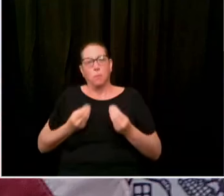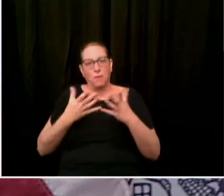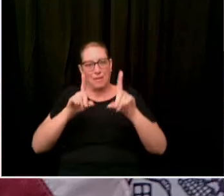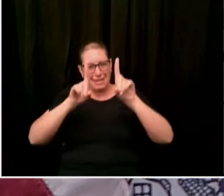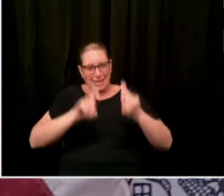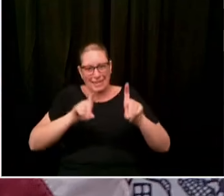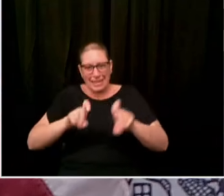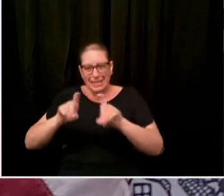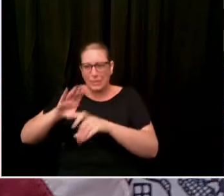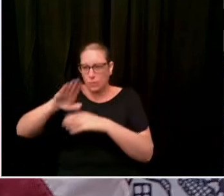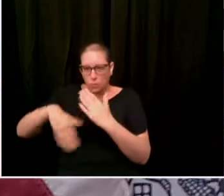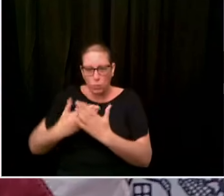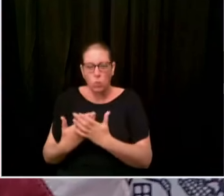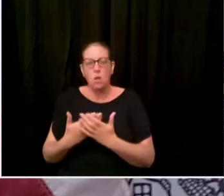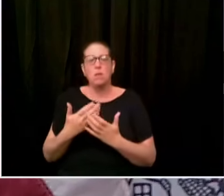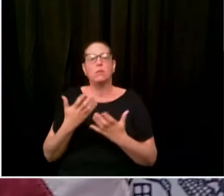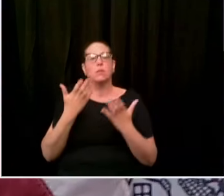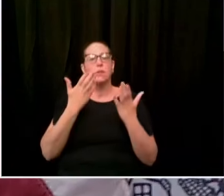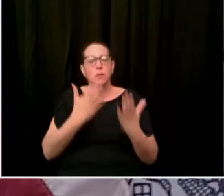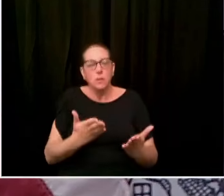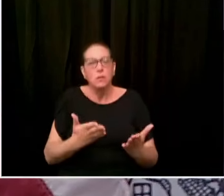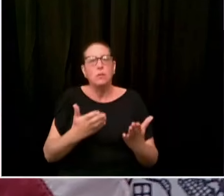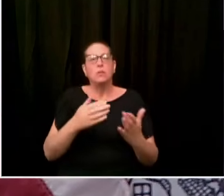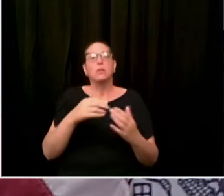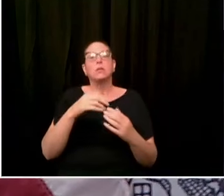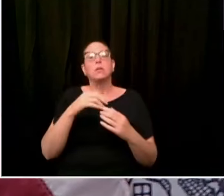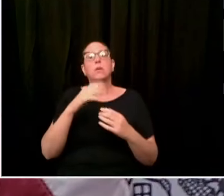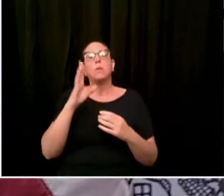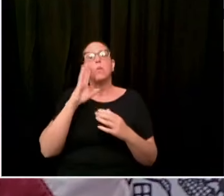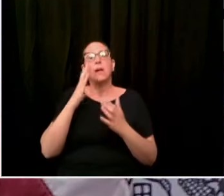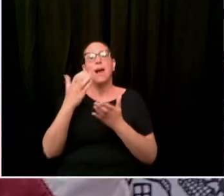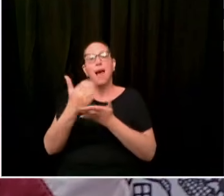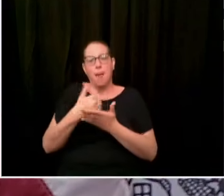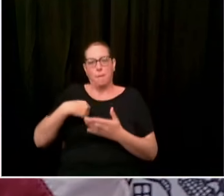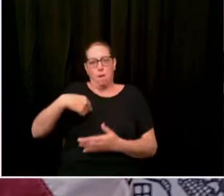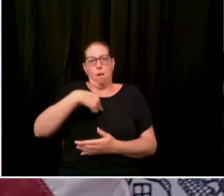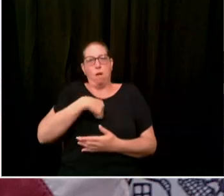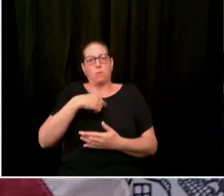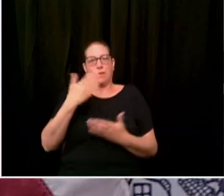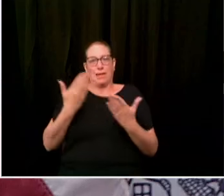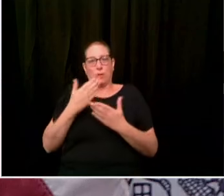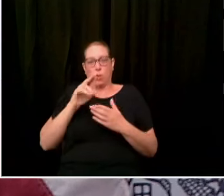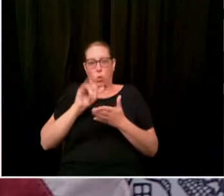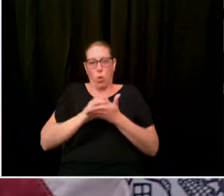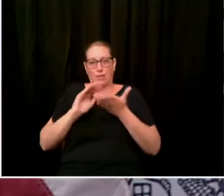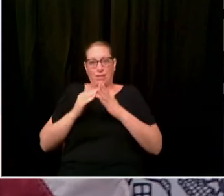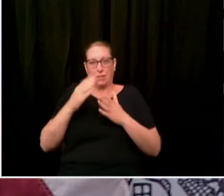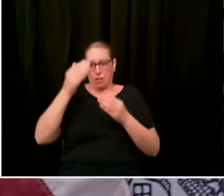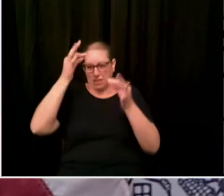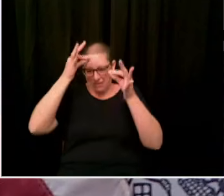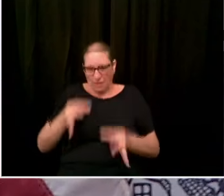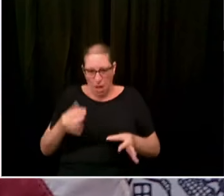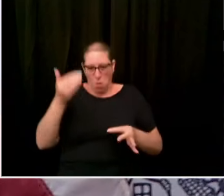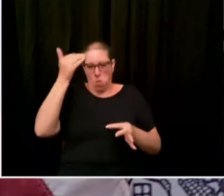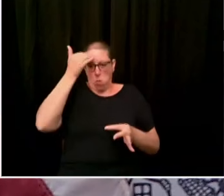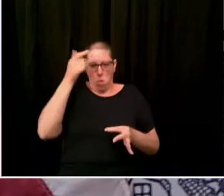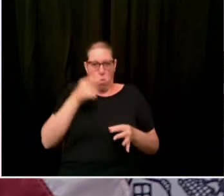CRITERIA WE'VE LAID OUT, WE WANT AS MANY AS POSSIBLE TO GET THE DIAGNOSTIC TESTING BECAUSE IT'S GOING TO